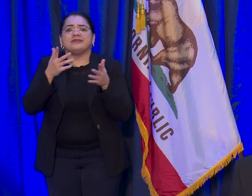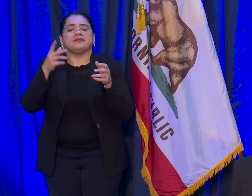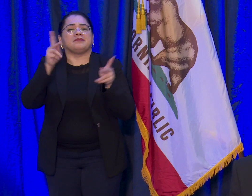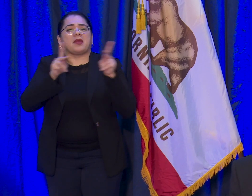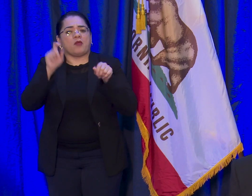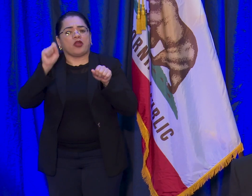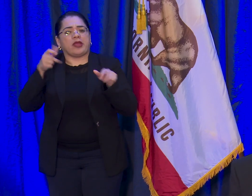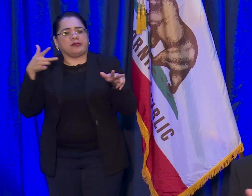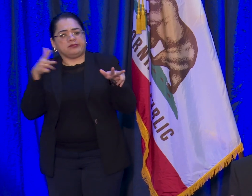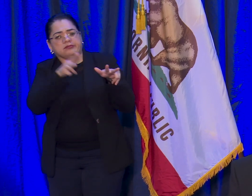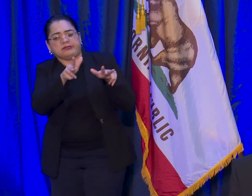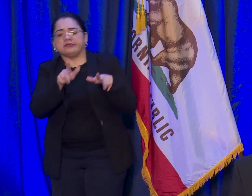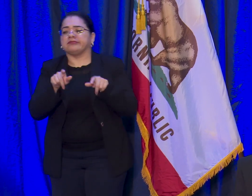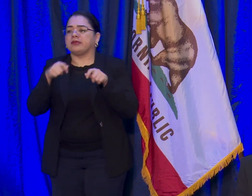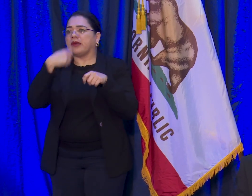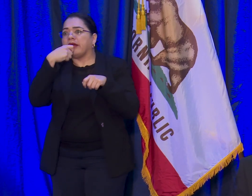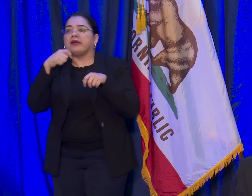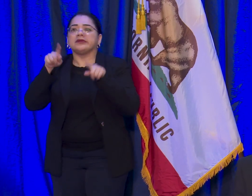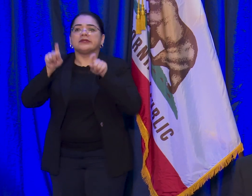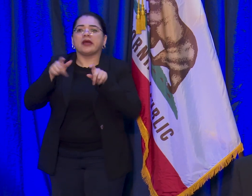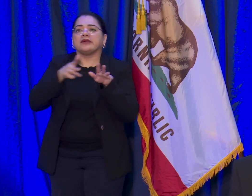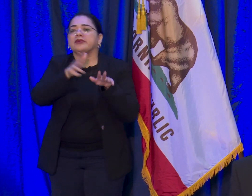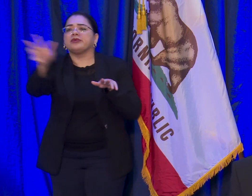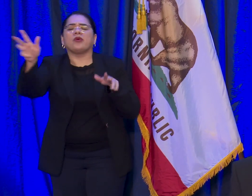testing going happen and the process. I think what's really important for